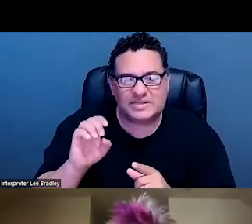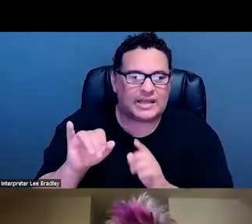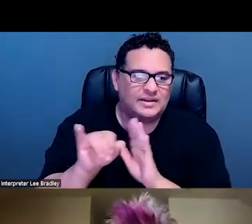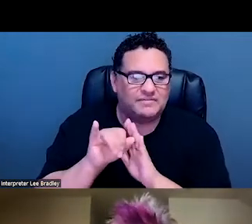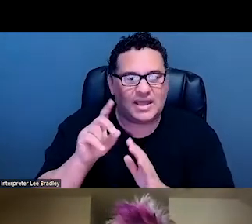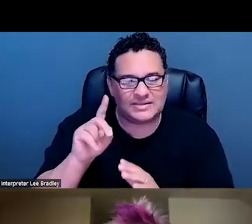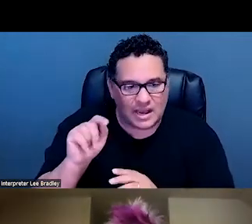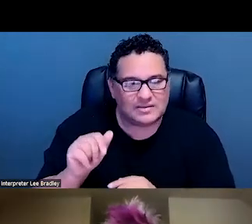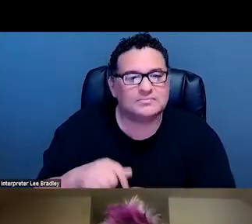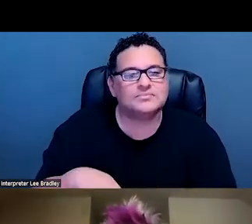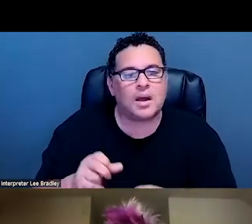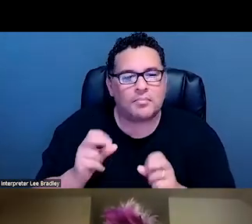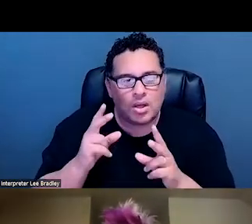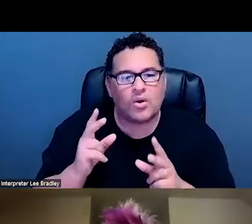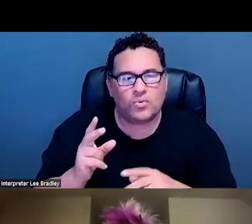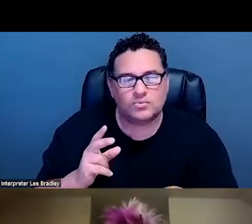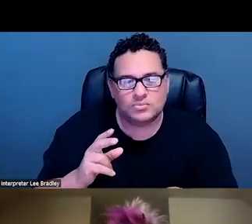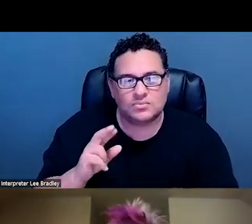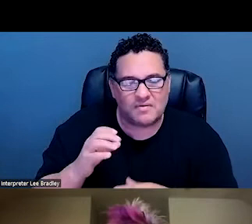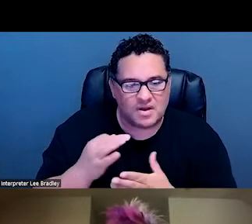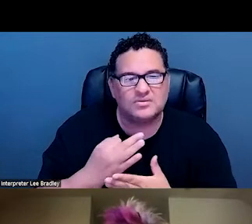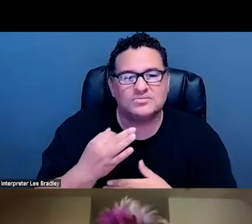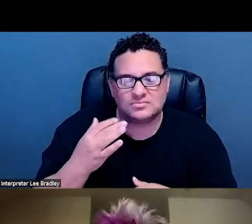ADDED TO THEM. OCCURS ON AVERAGE EVERY EIGHT MINUTES.